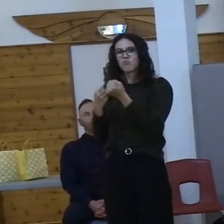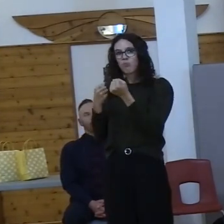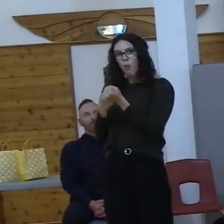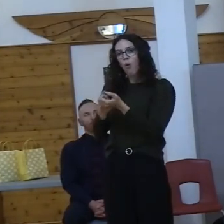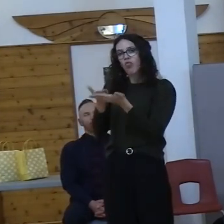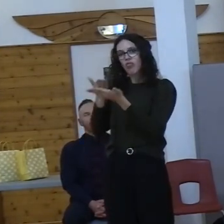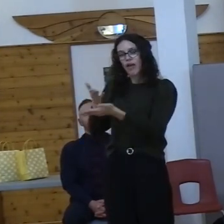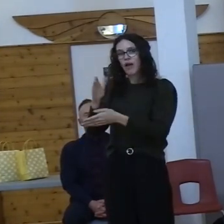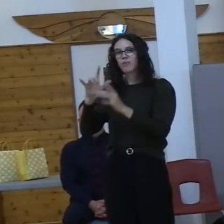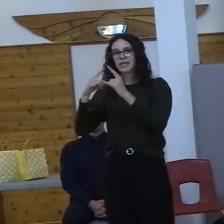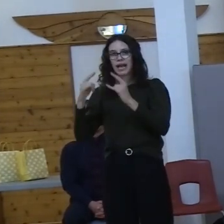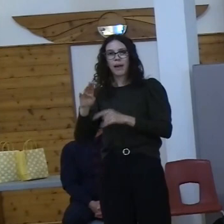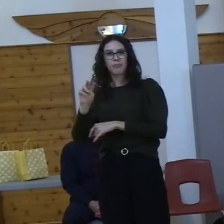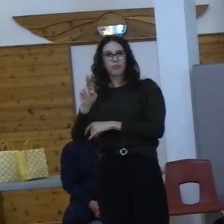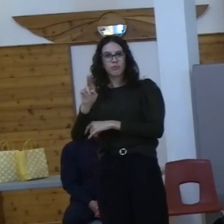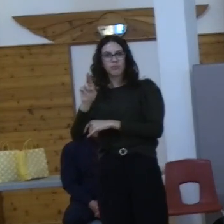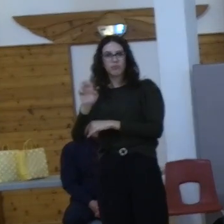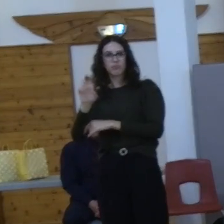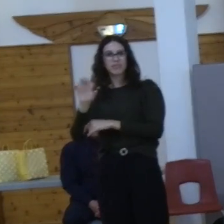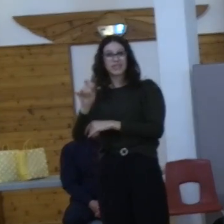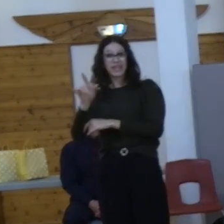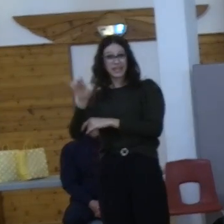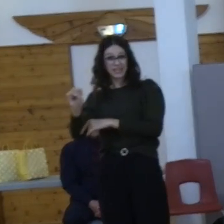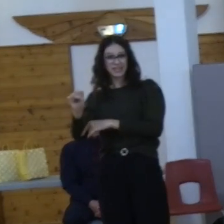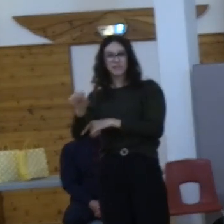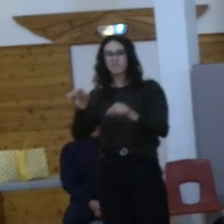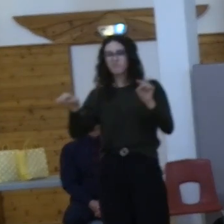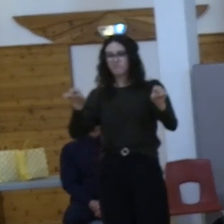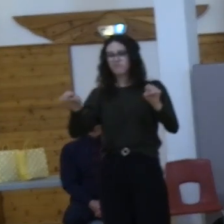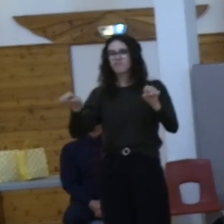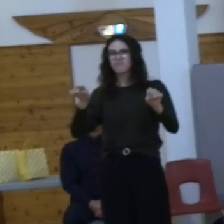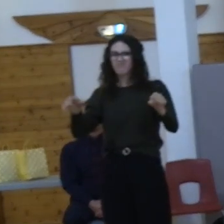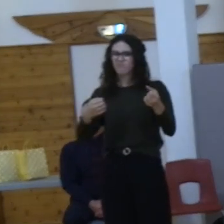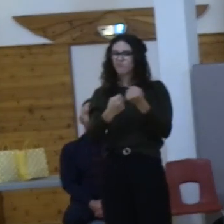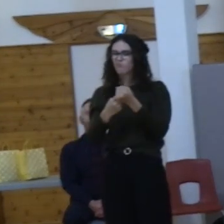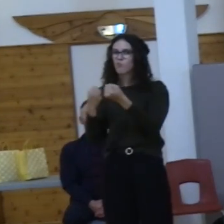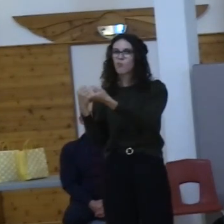And that's why we're doing this much raising effort for those that are on the ground.